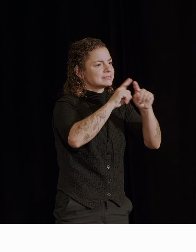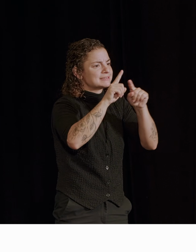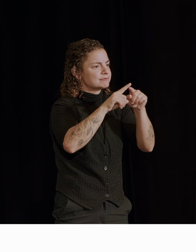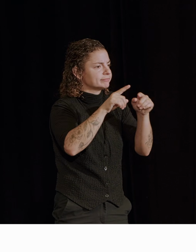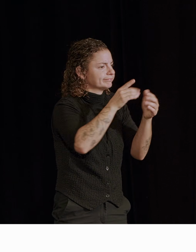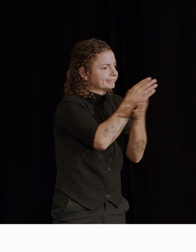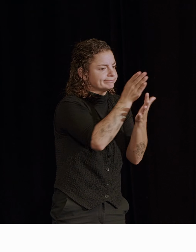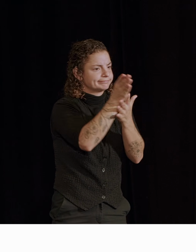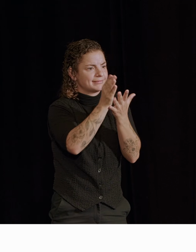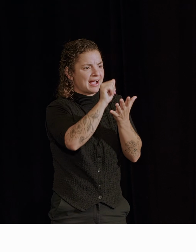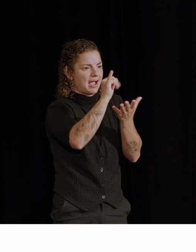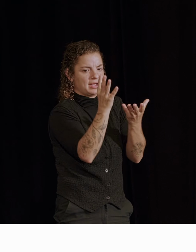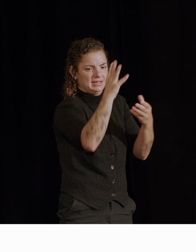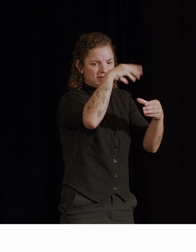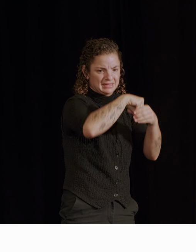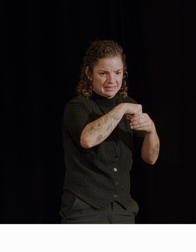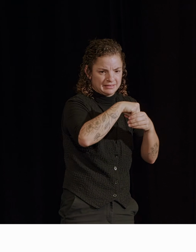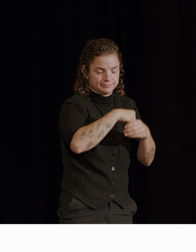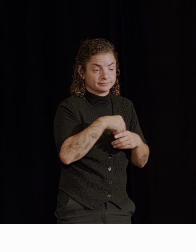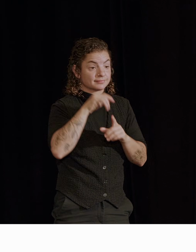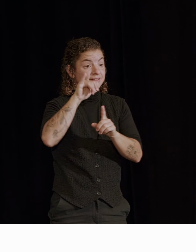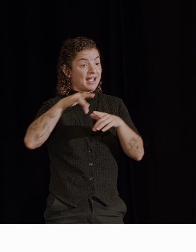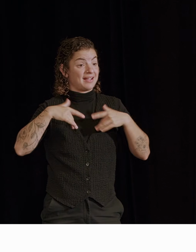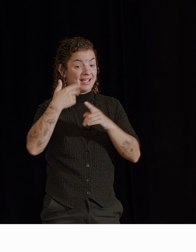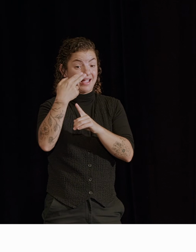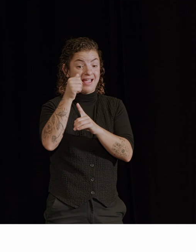It did some changing of hearts and minds in our leadership.